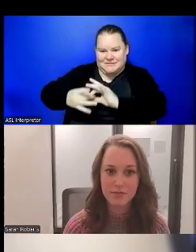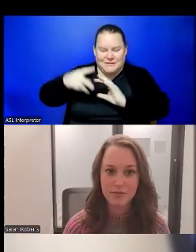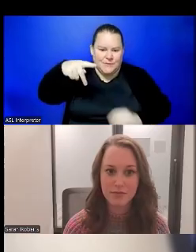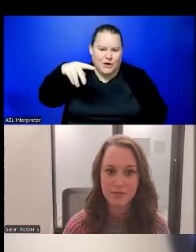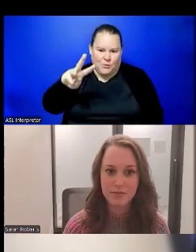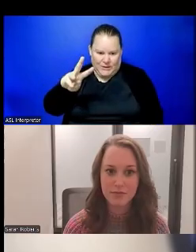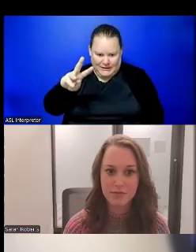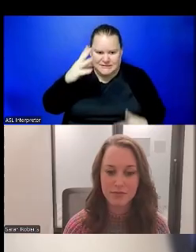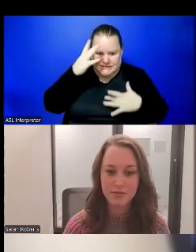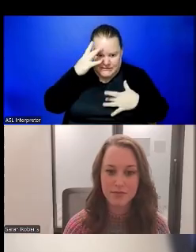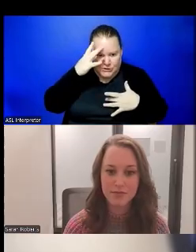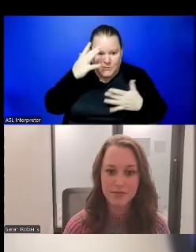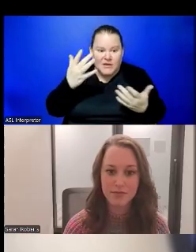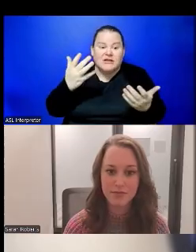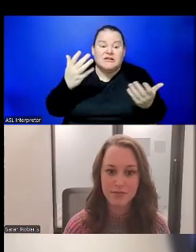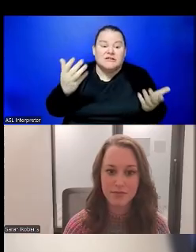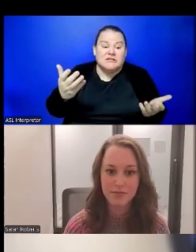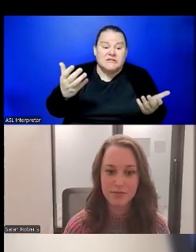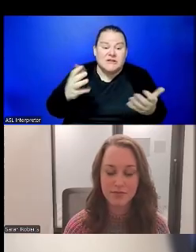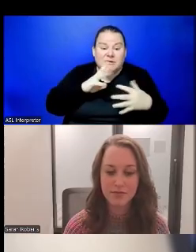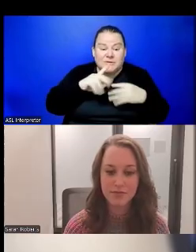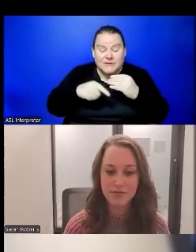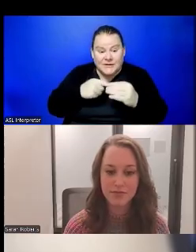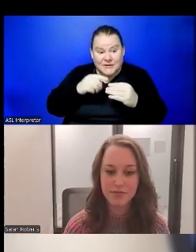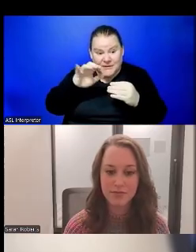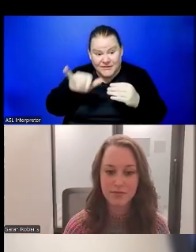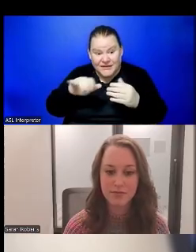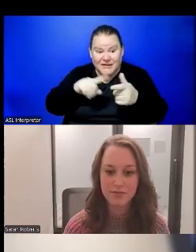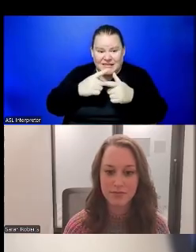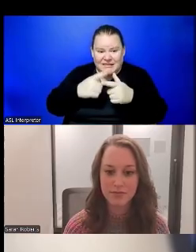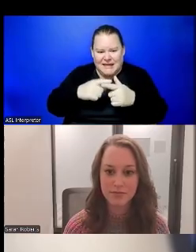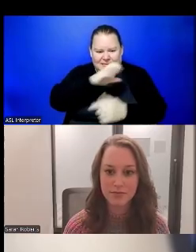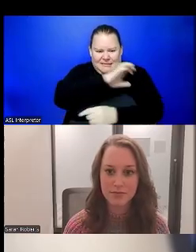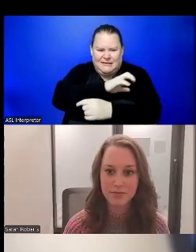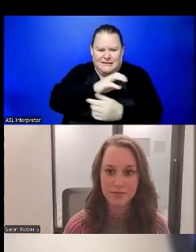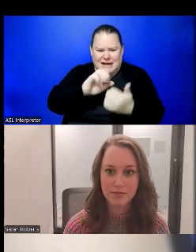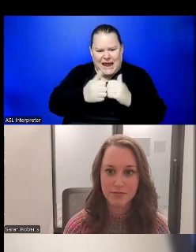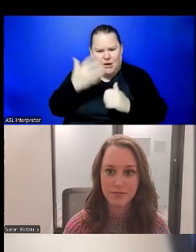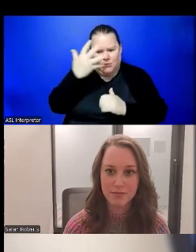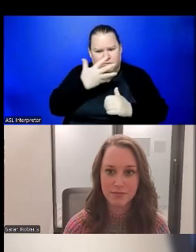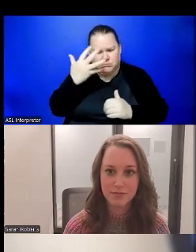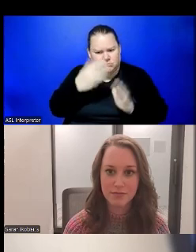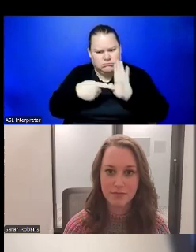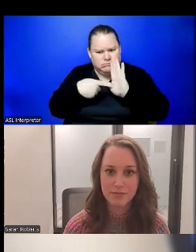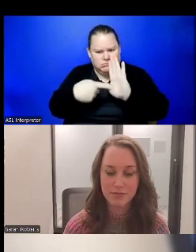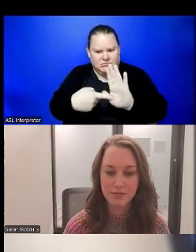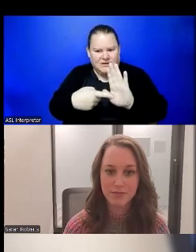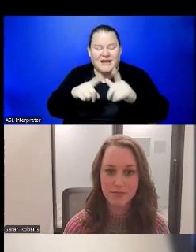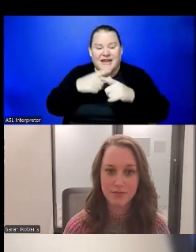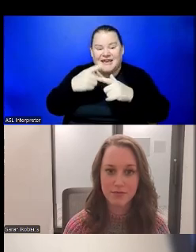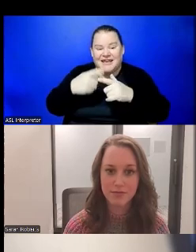through the genetic etiology, and then we'll discuss the clinical presentation, and then dive into those management